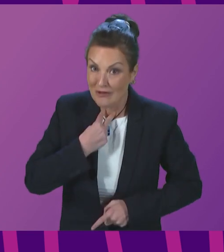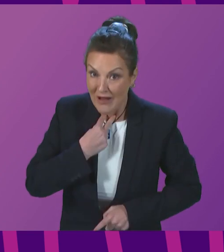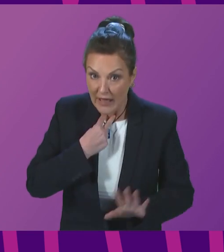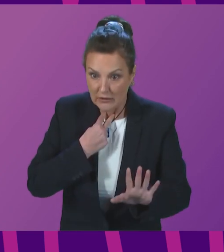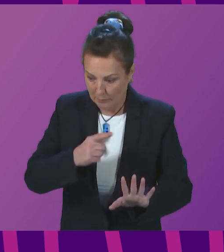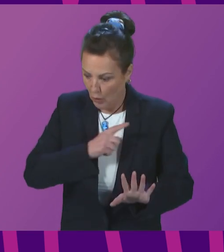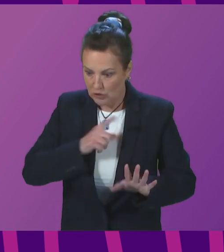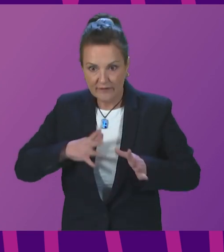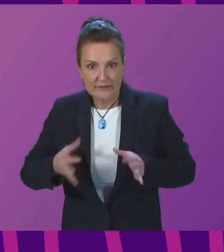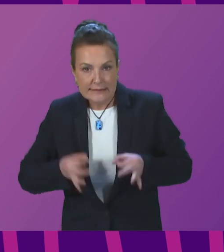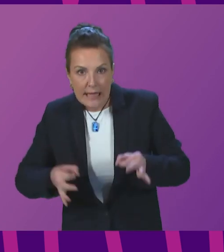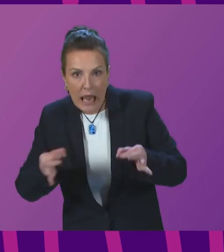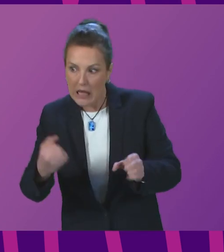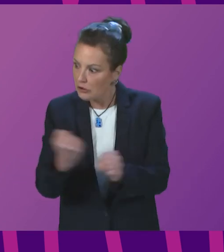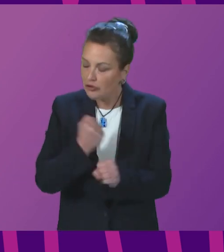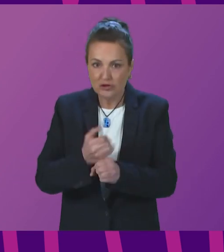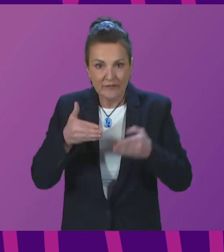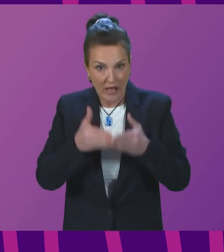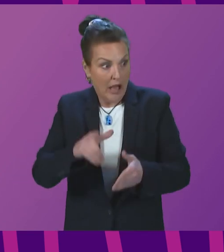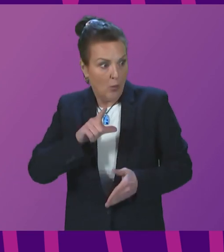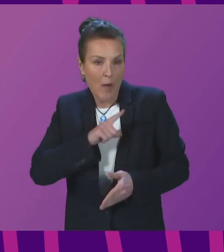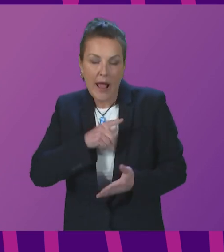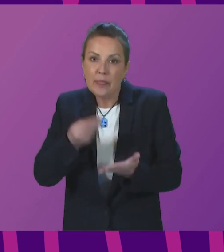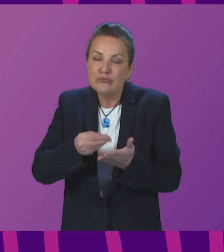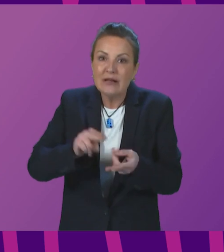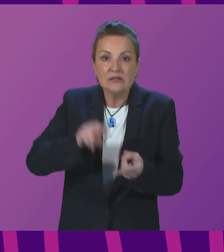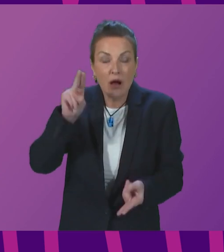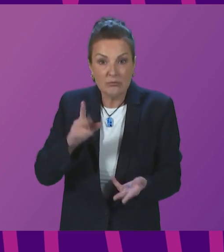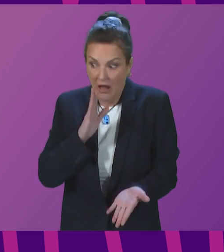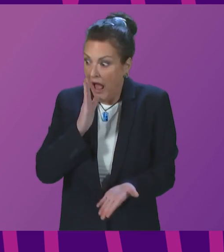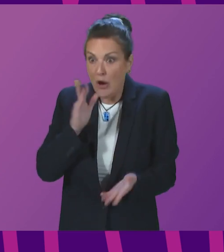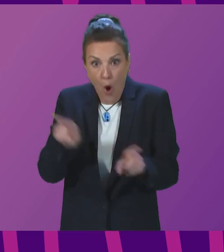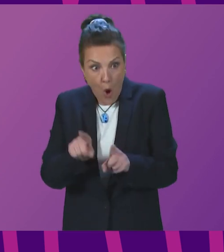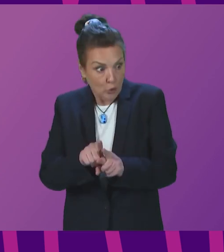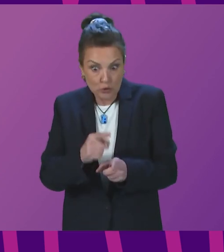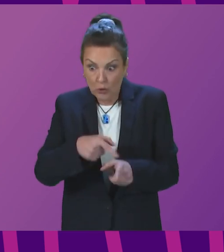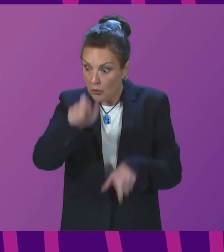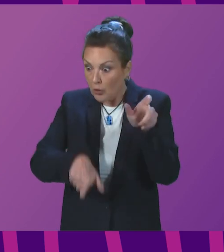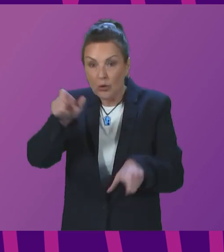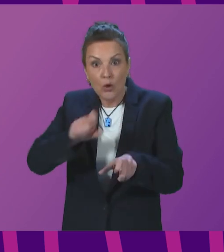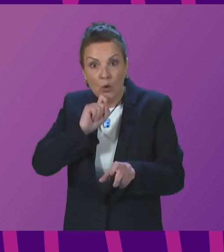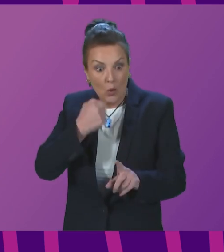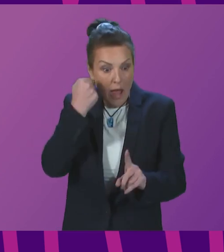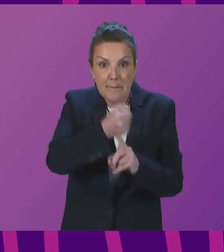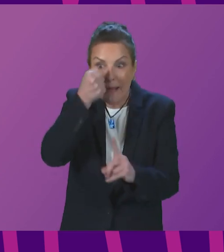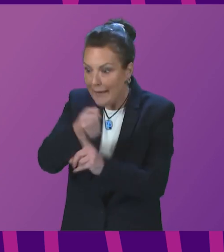the delay in the construction of the ferries and the cost overrun. Clearly, the people who are most impacted by the delay in the construction of the ferries